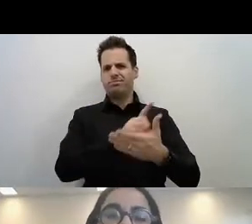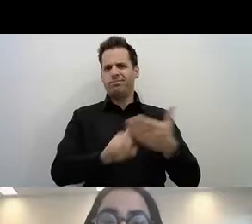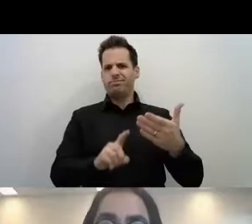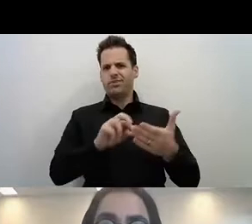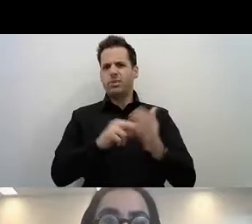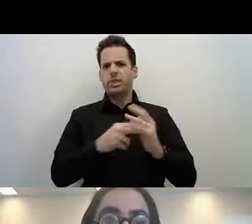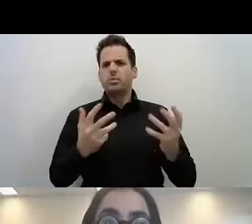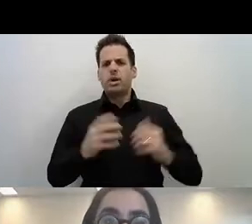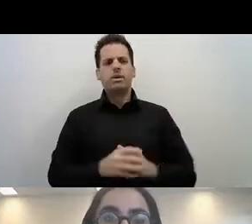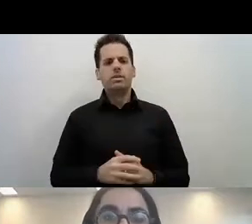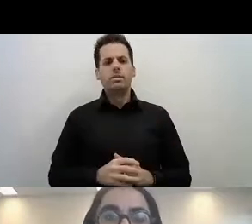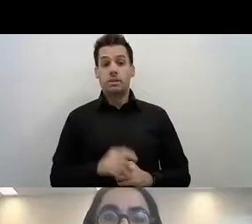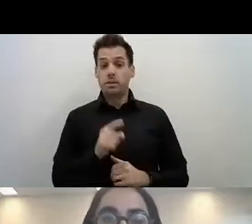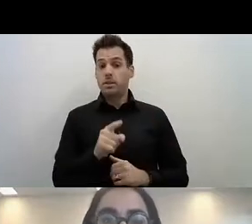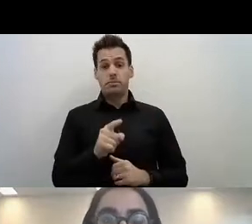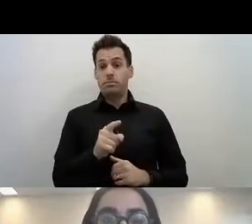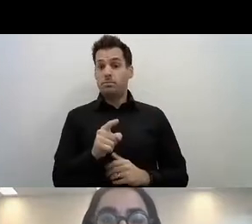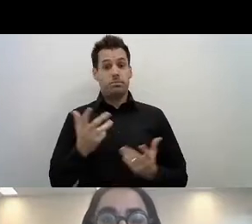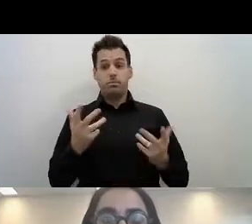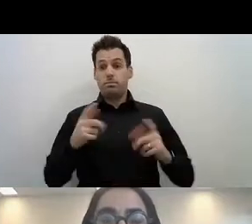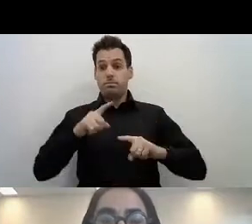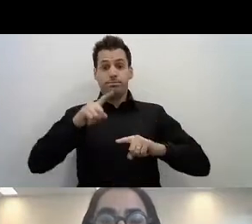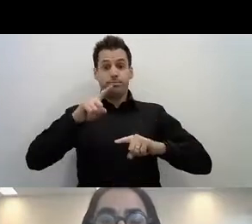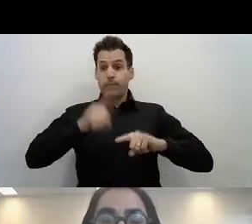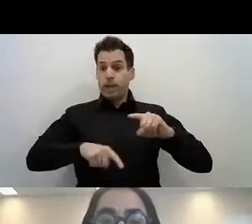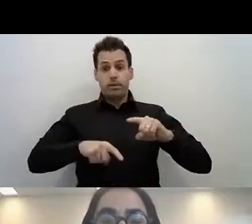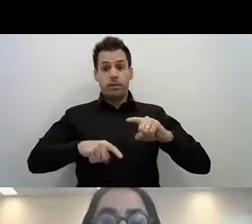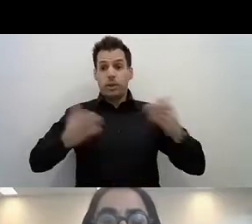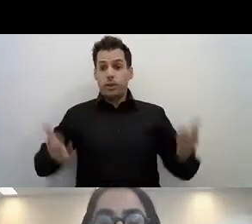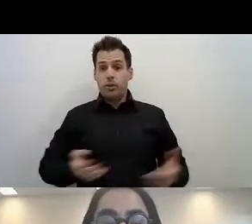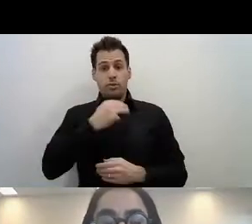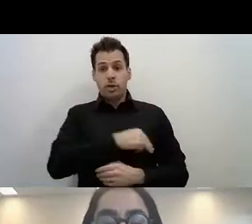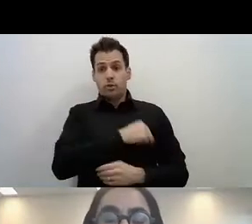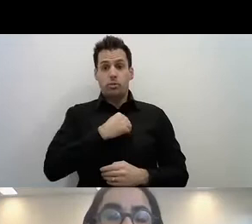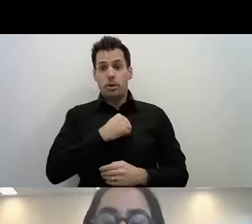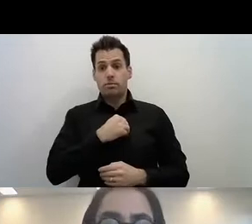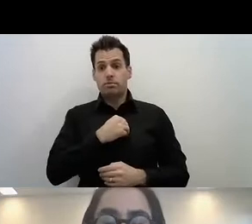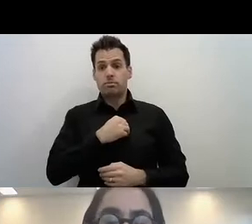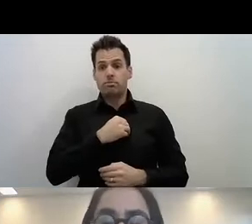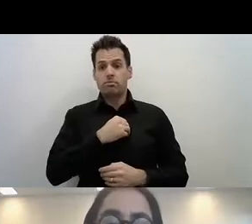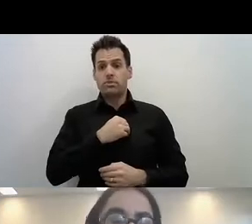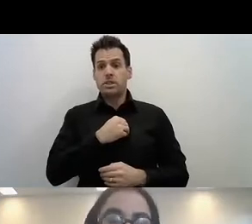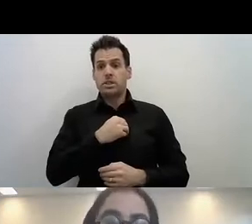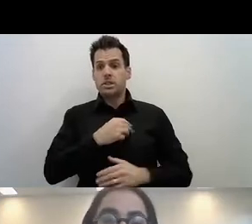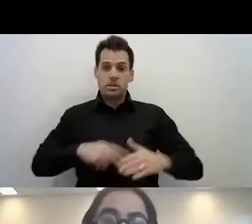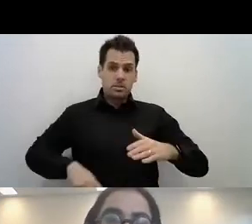prohibits or bans discrimination uh that's uh unreasonable discrimination on the basis of a